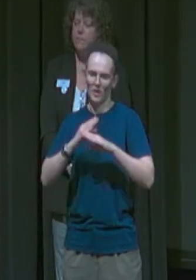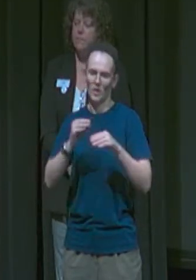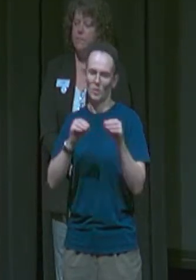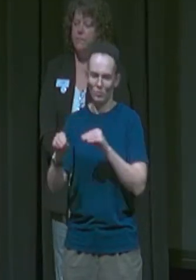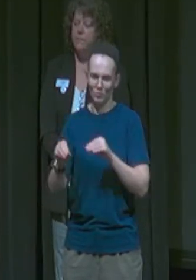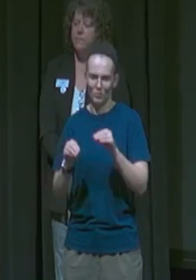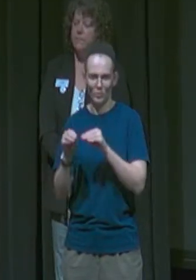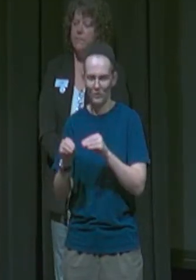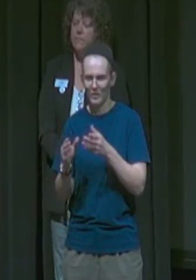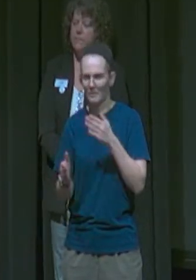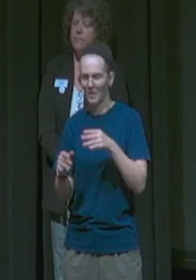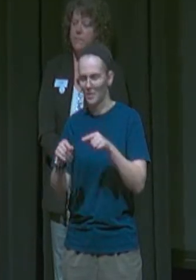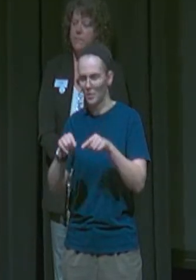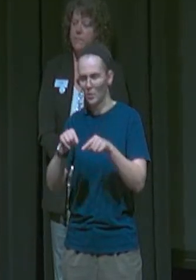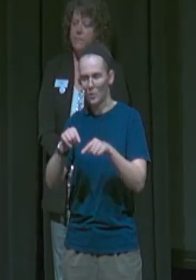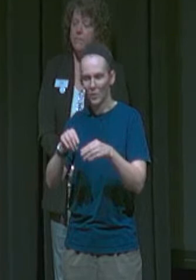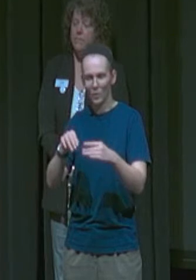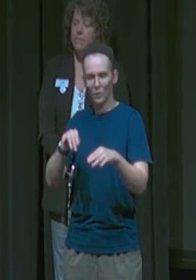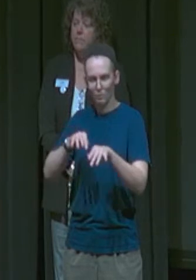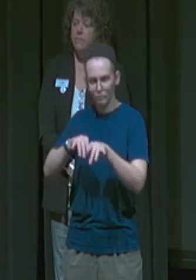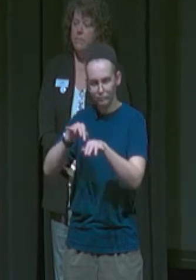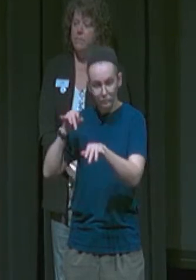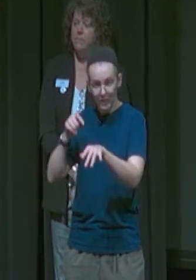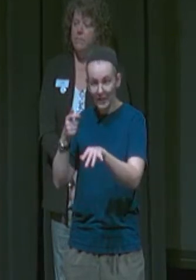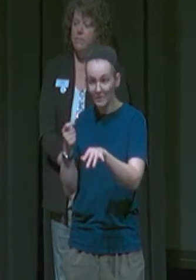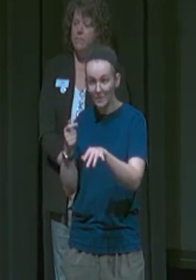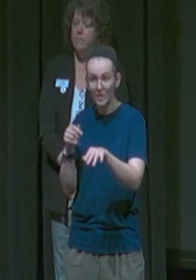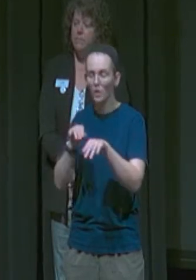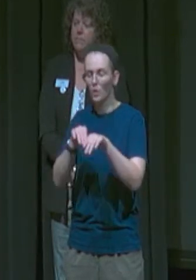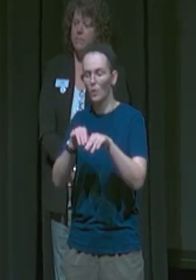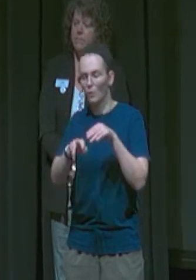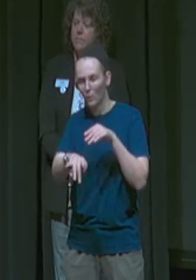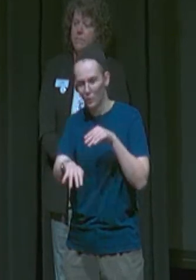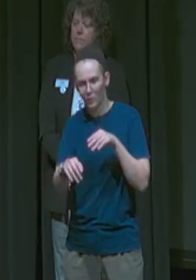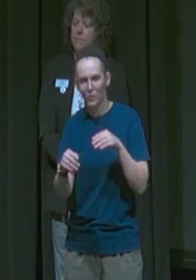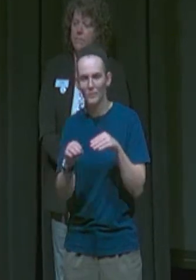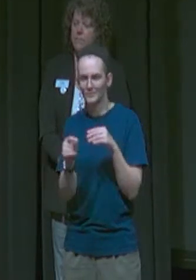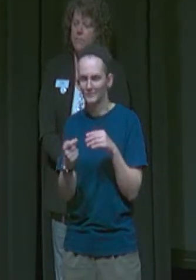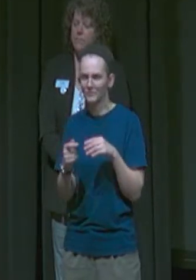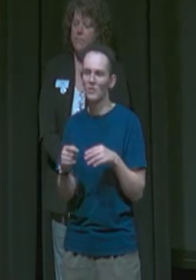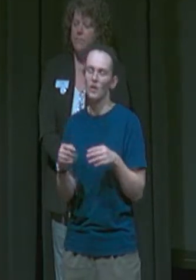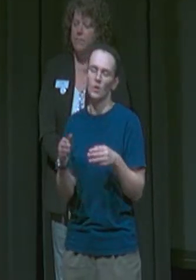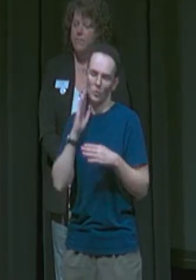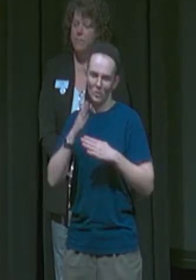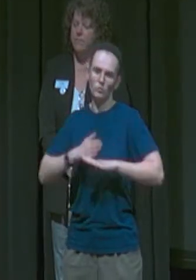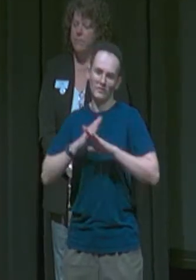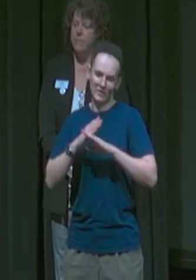potentially Upstream a little um Upstream Beyond where they're dredging and and downstream as